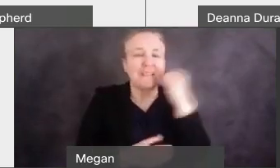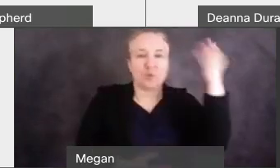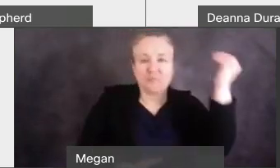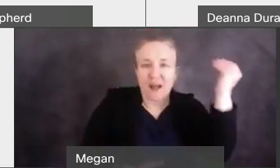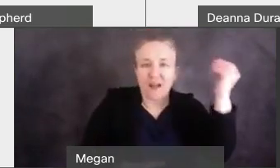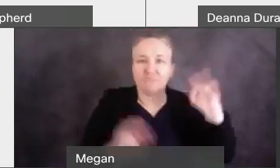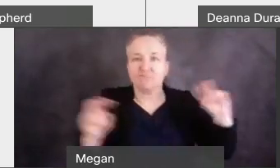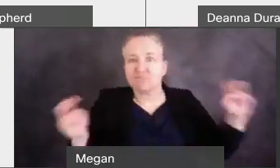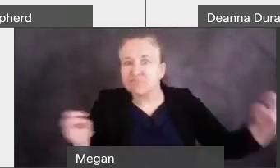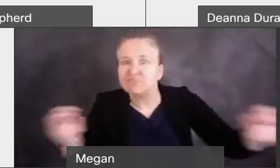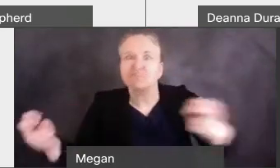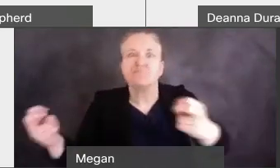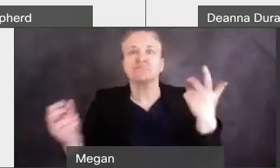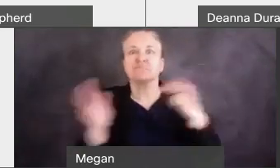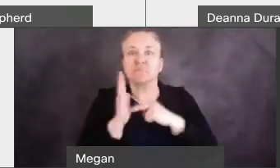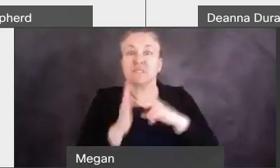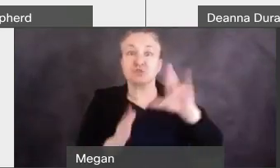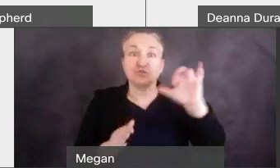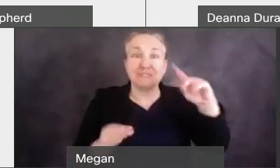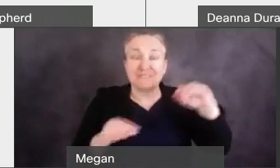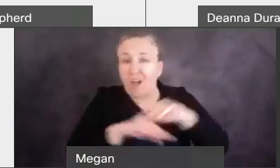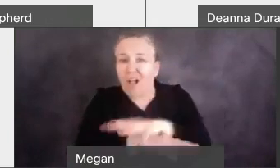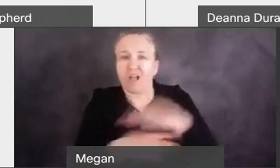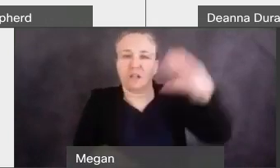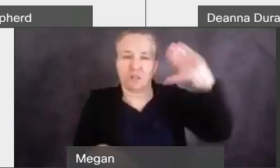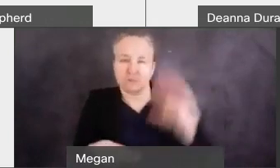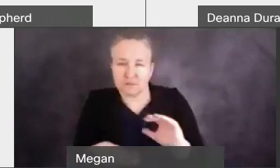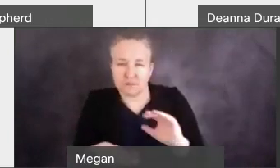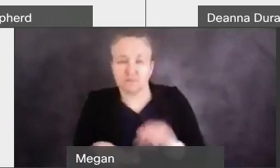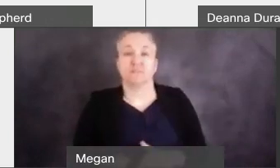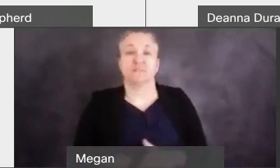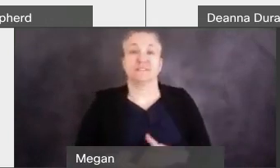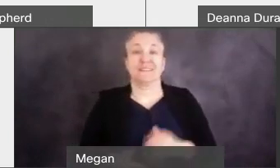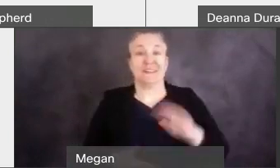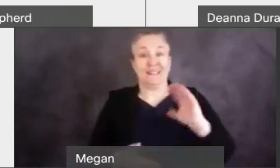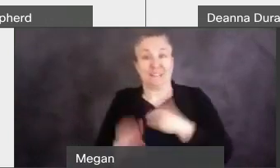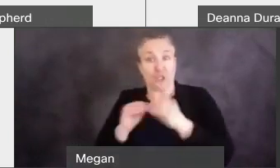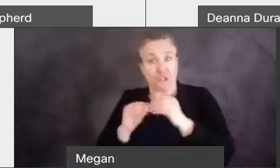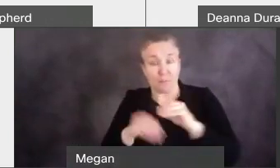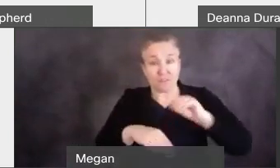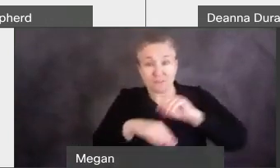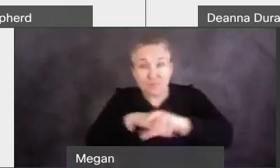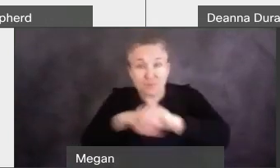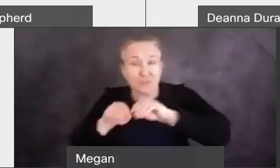that that would reduce the risk. And of course as our numbers continue to come down, there is